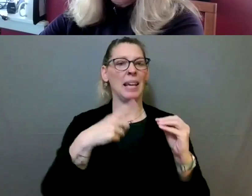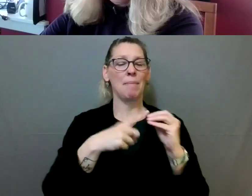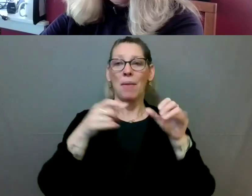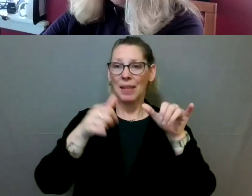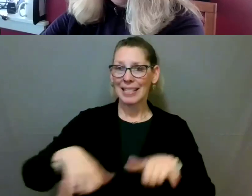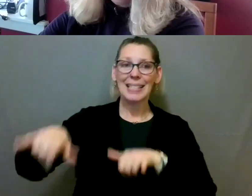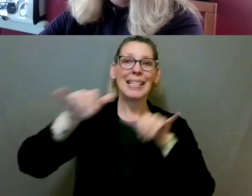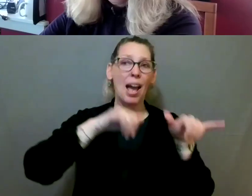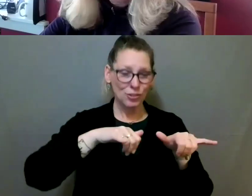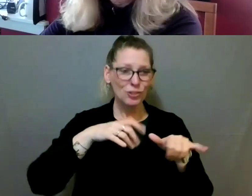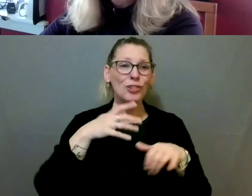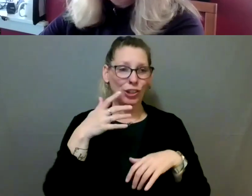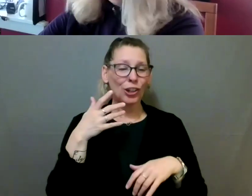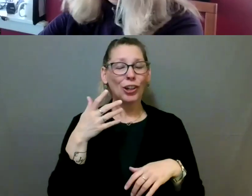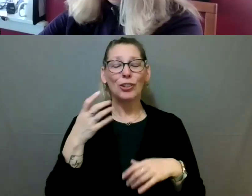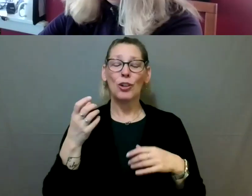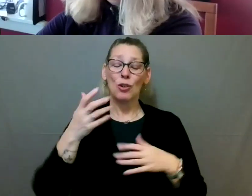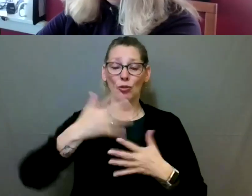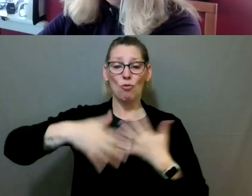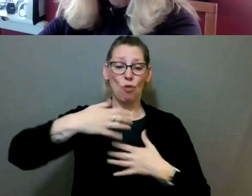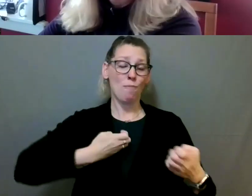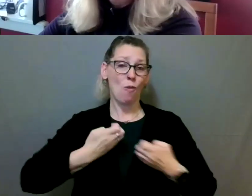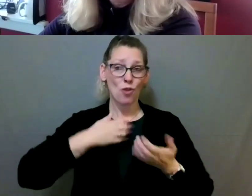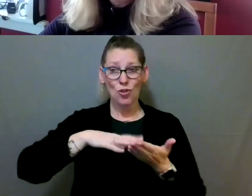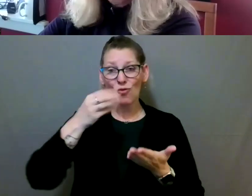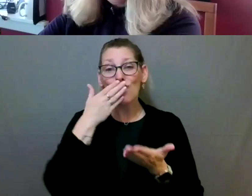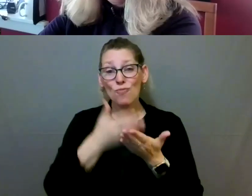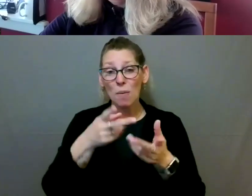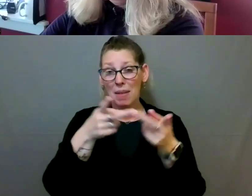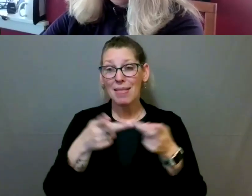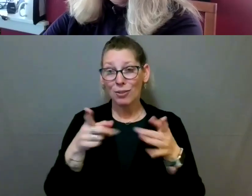learning is a great I mean it's a great place to start too like how can we bu build those